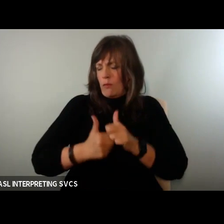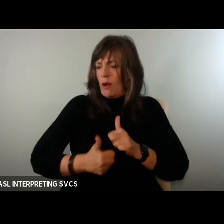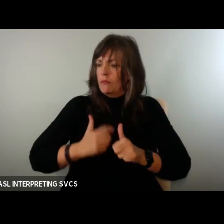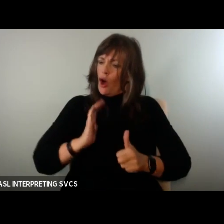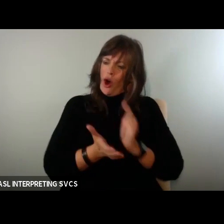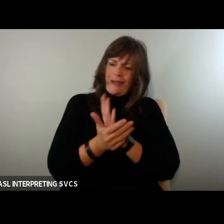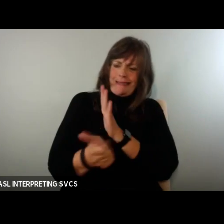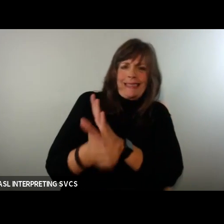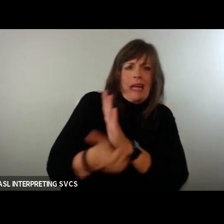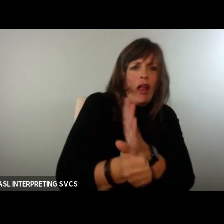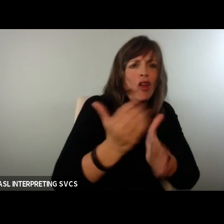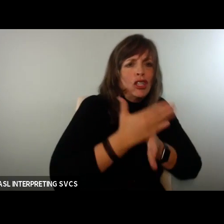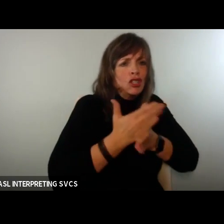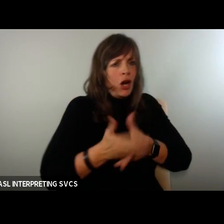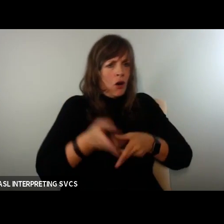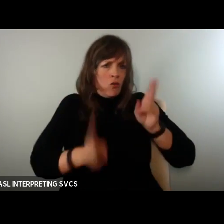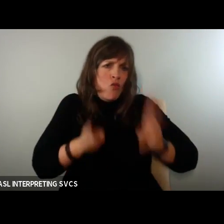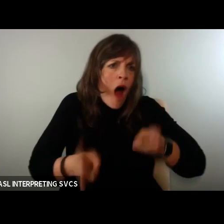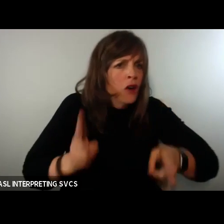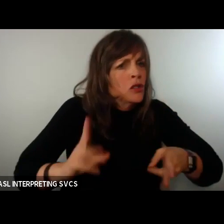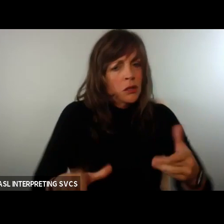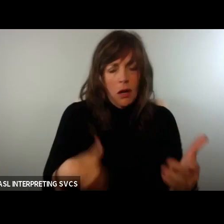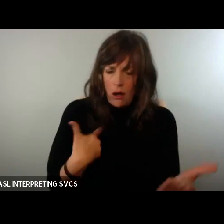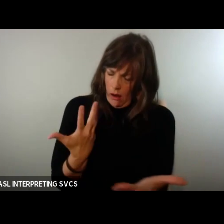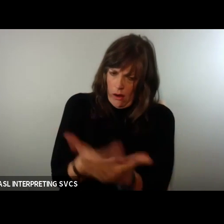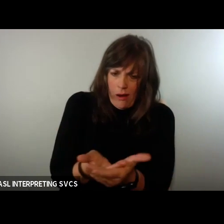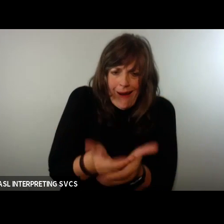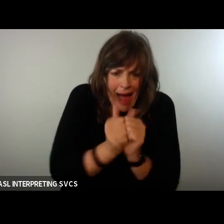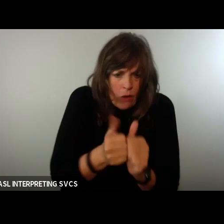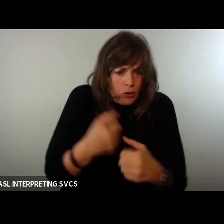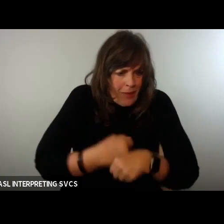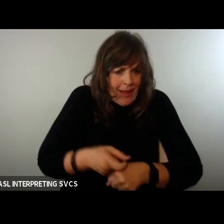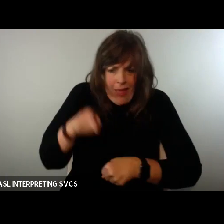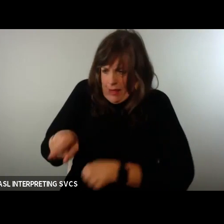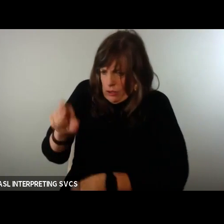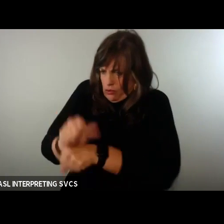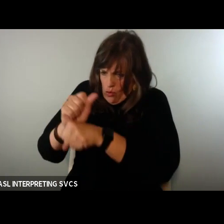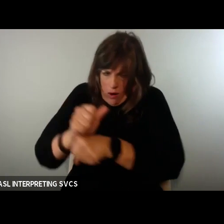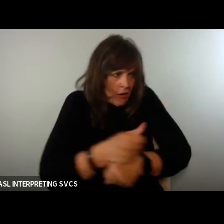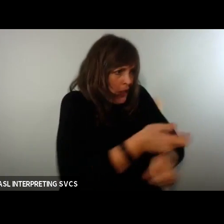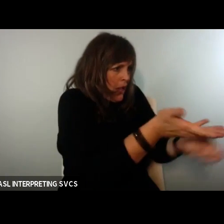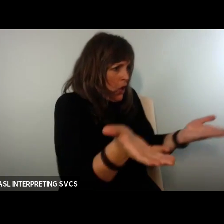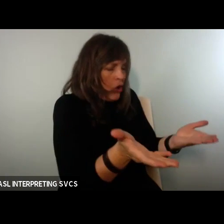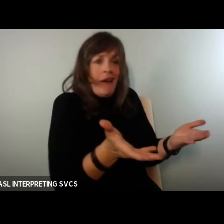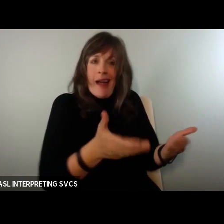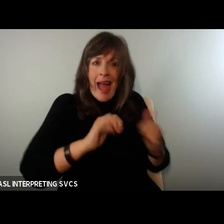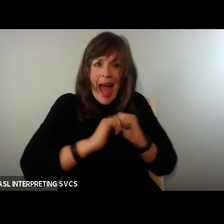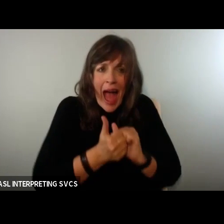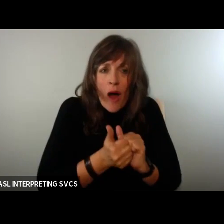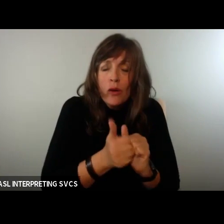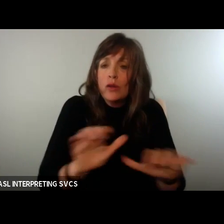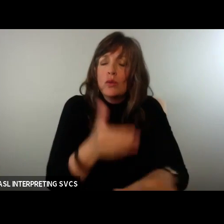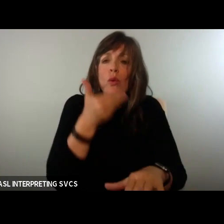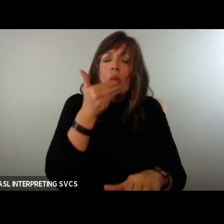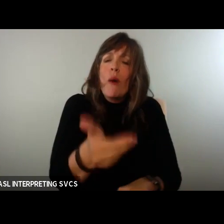to figure out how to make this work, and how to make it work well, we must think rigorously yet creatively